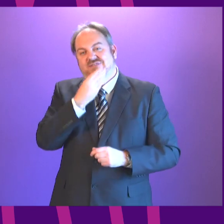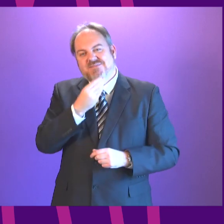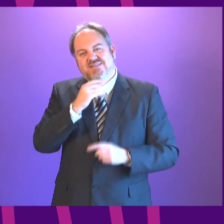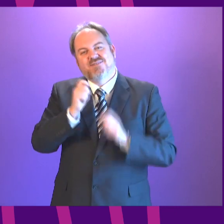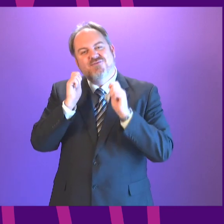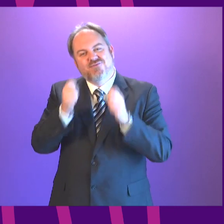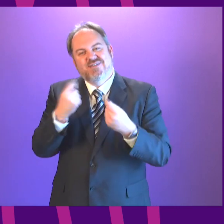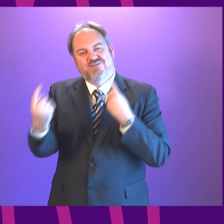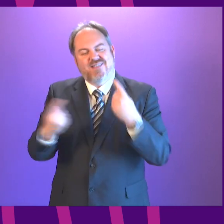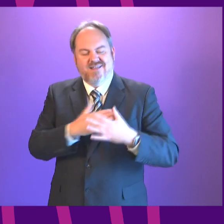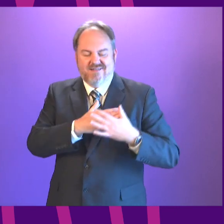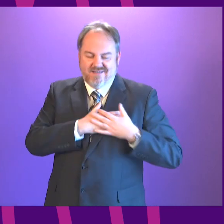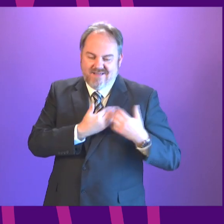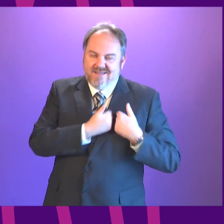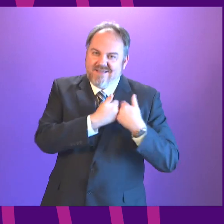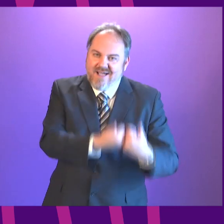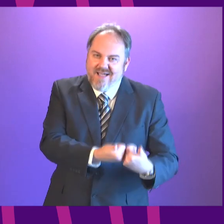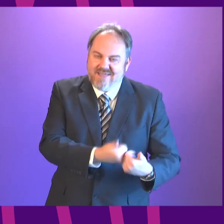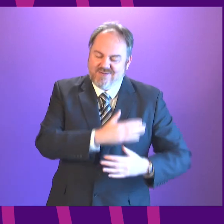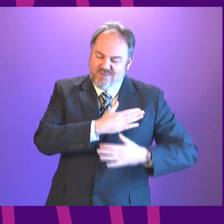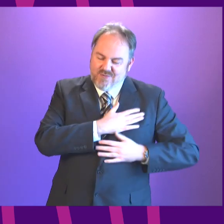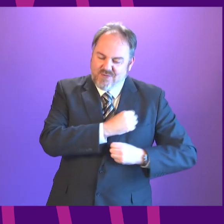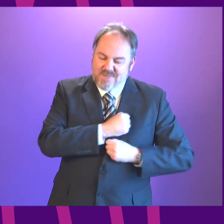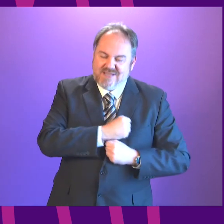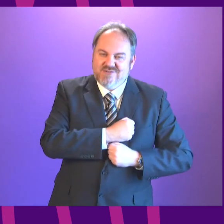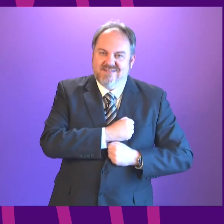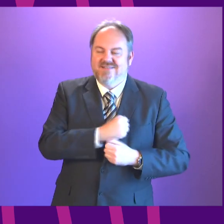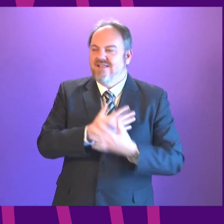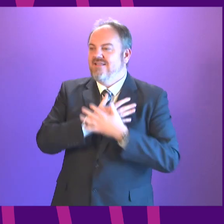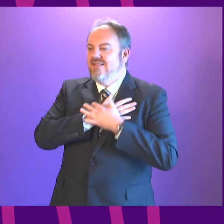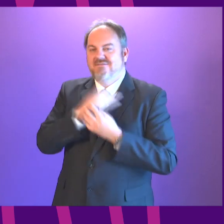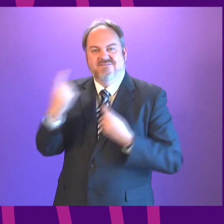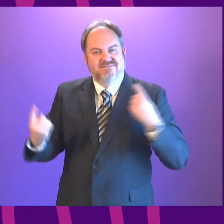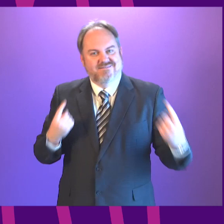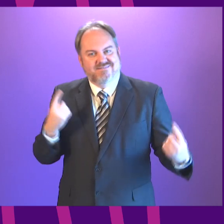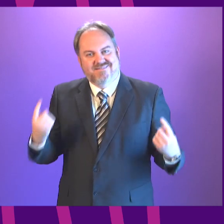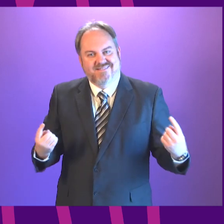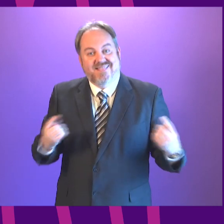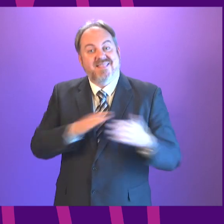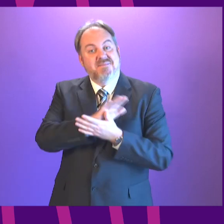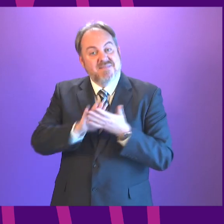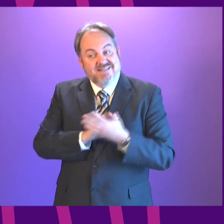another with kindness, compassion and love. I fully appreciate that this might not be